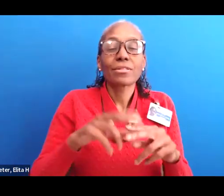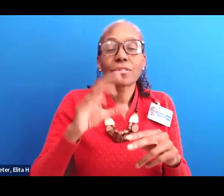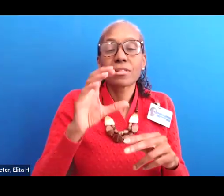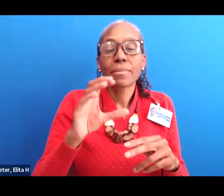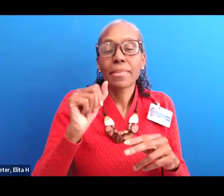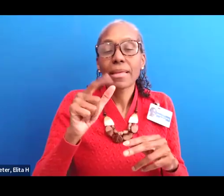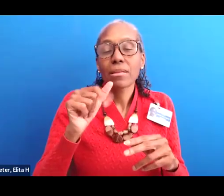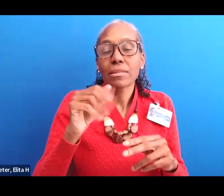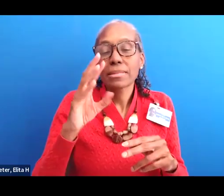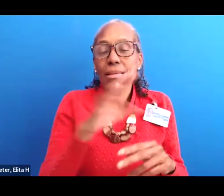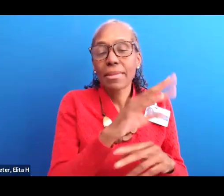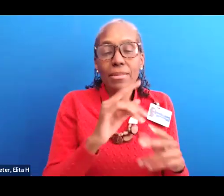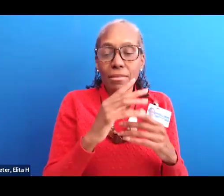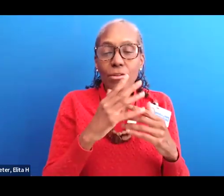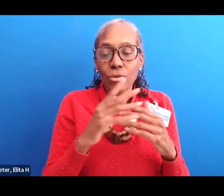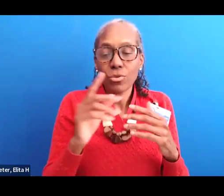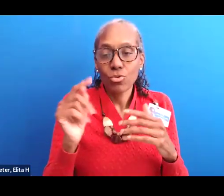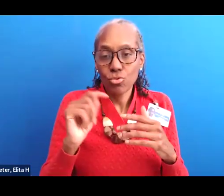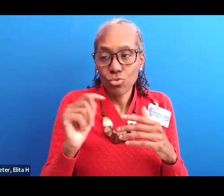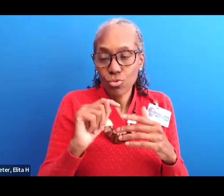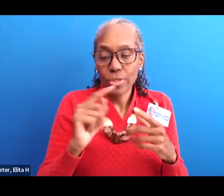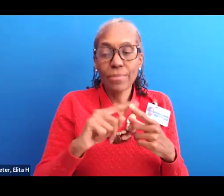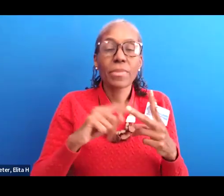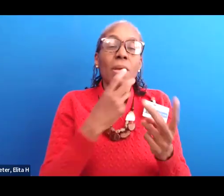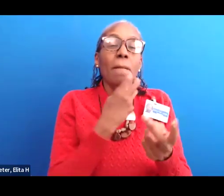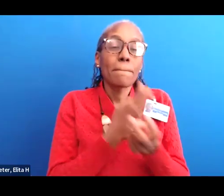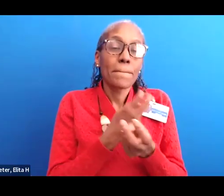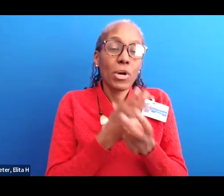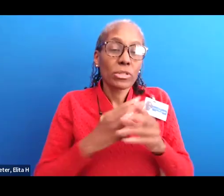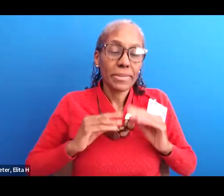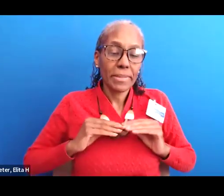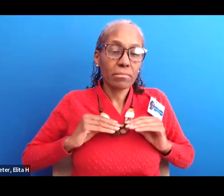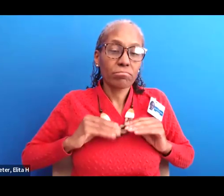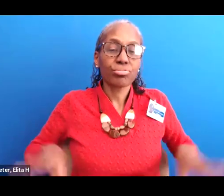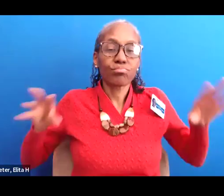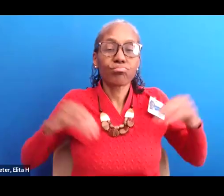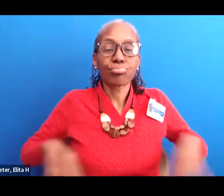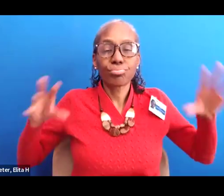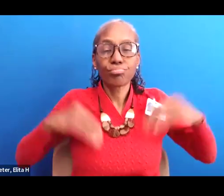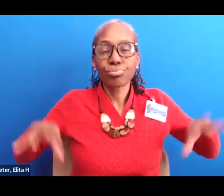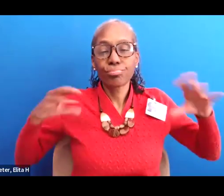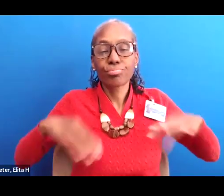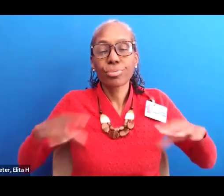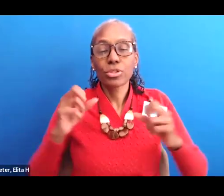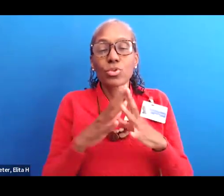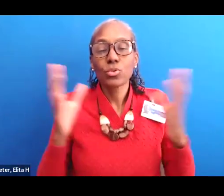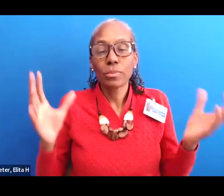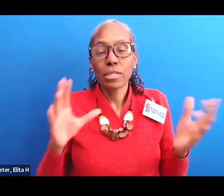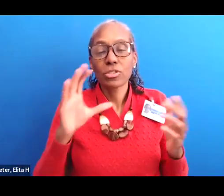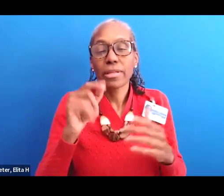be a problem that your bones are excreting so much calcium, and you might see something that is sediment that could be calcium,